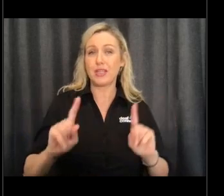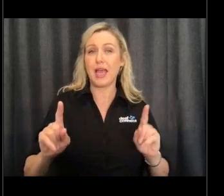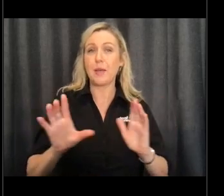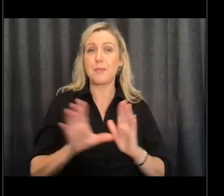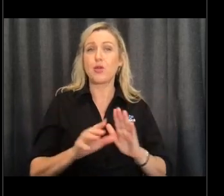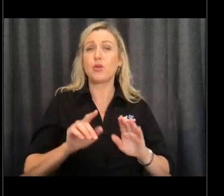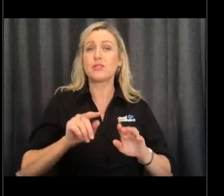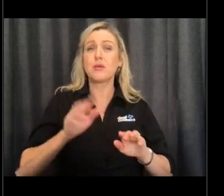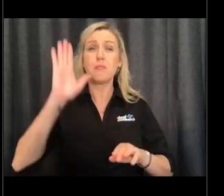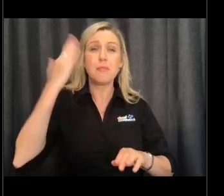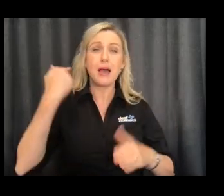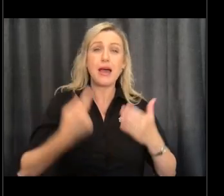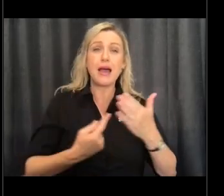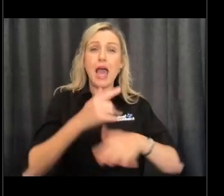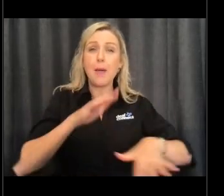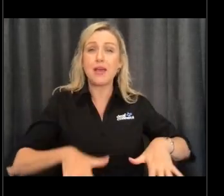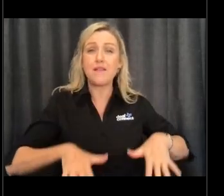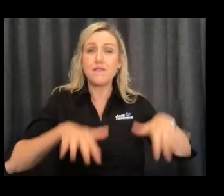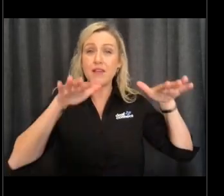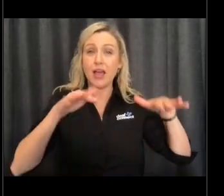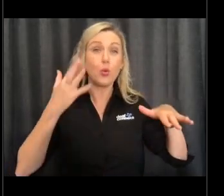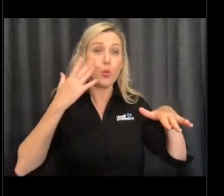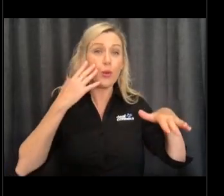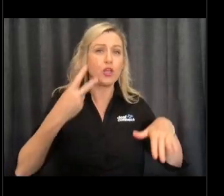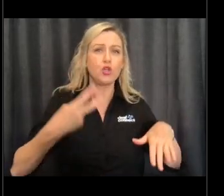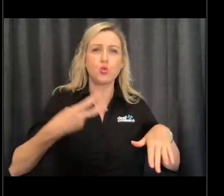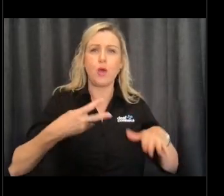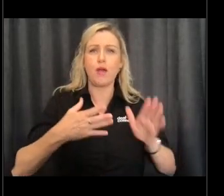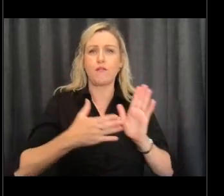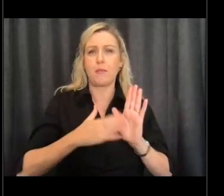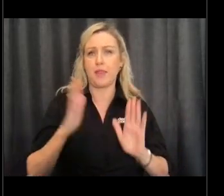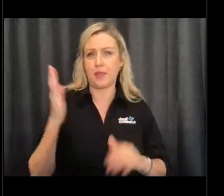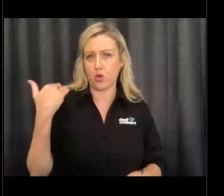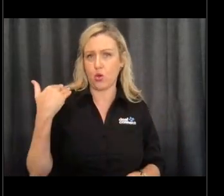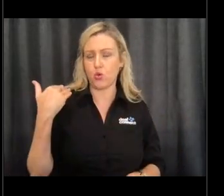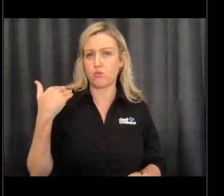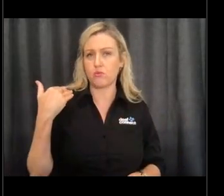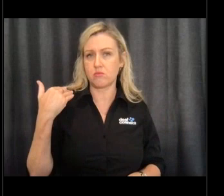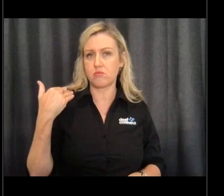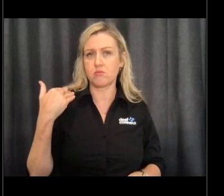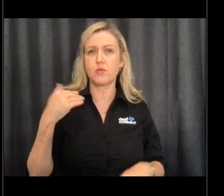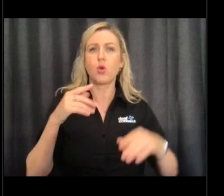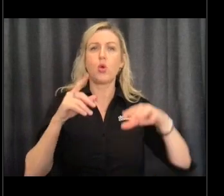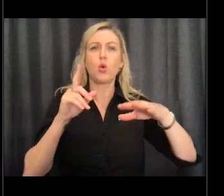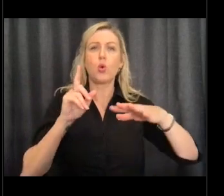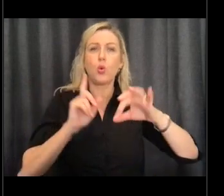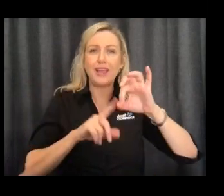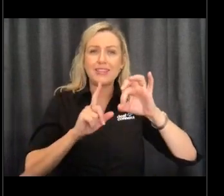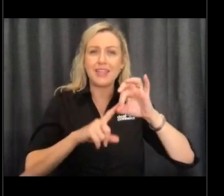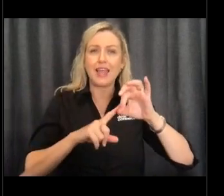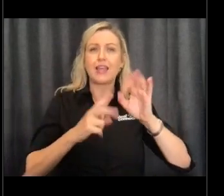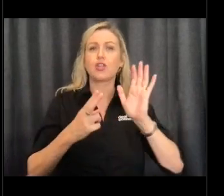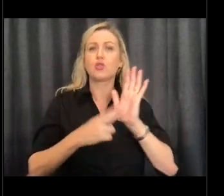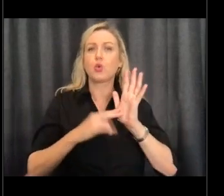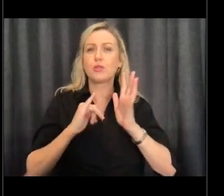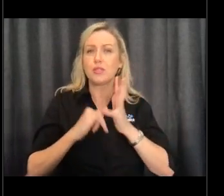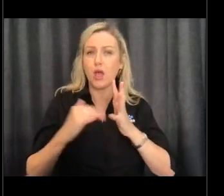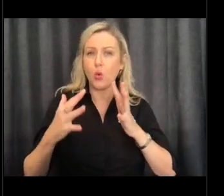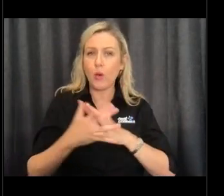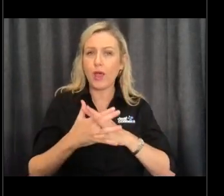flooding that started in QLD, NSW and other states, sort of, this time last year and a